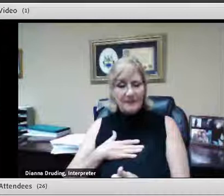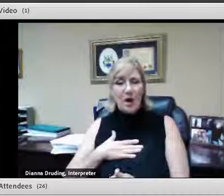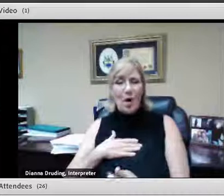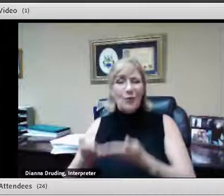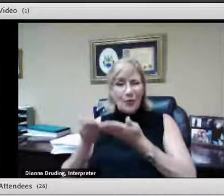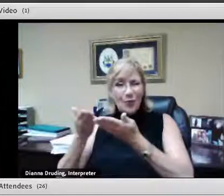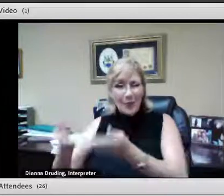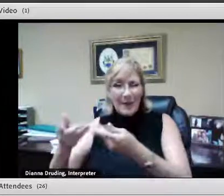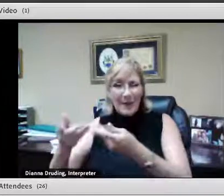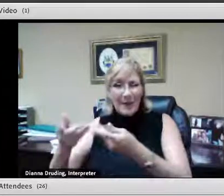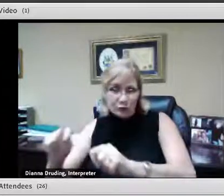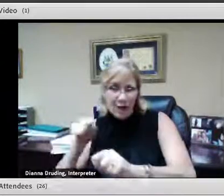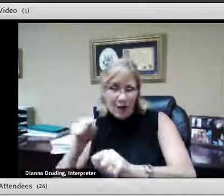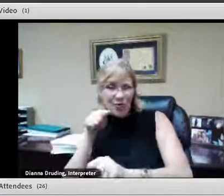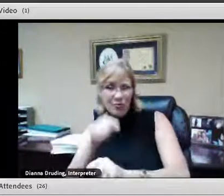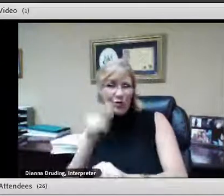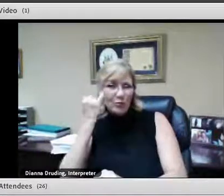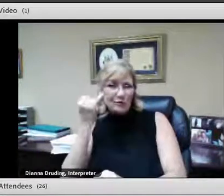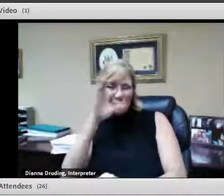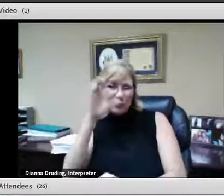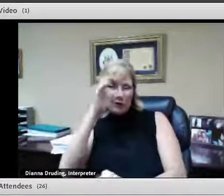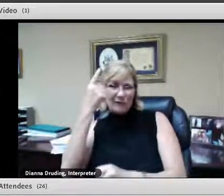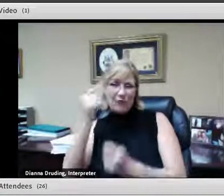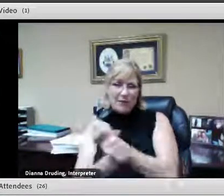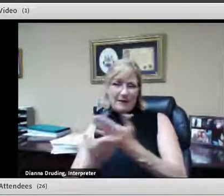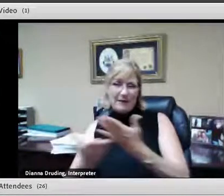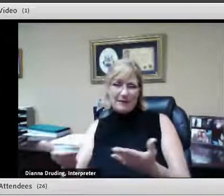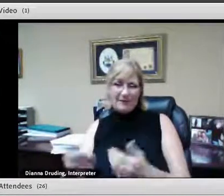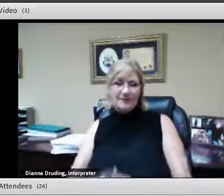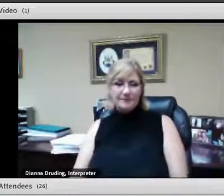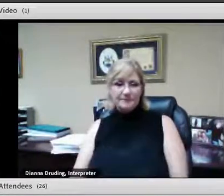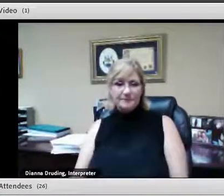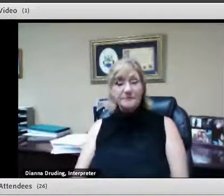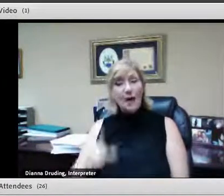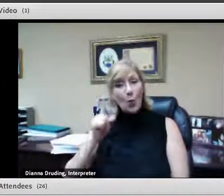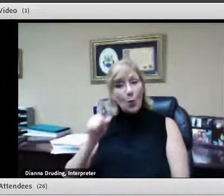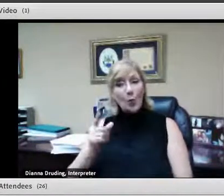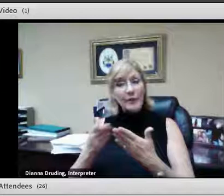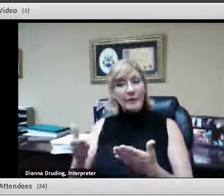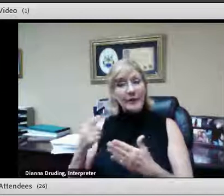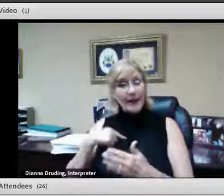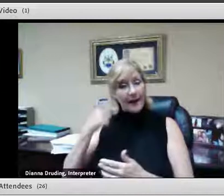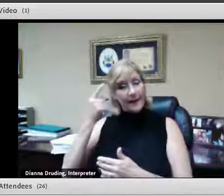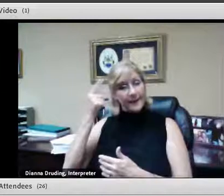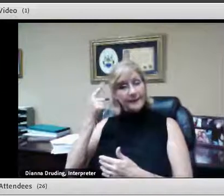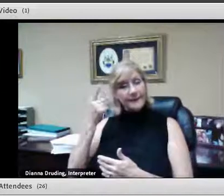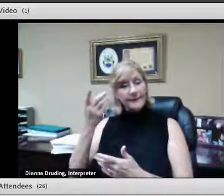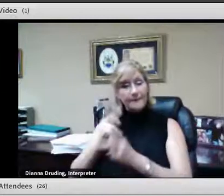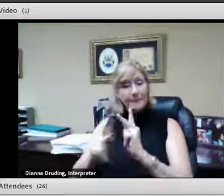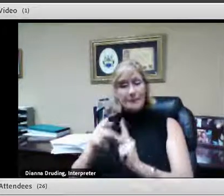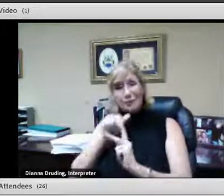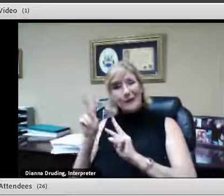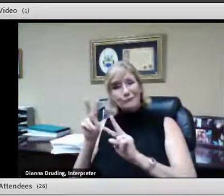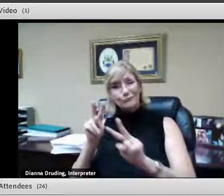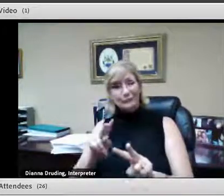if you're looking for anything. So, one thing that I think that kind of gets overlooked a lot, too, is, you know, puzzles and board games.